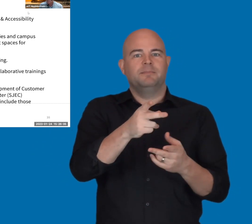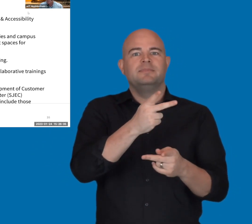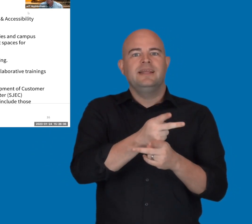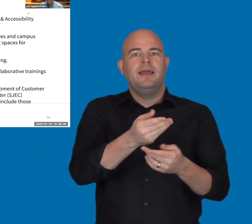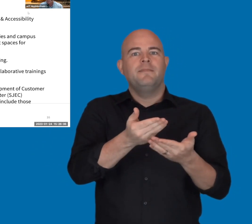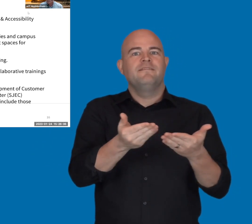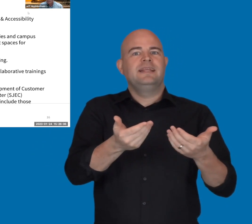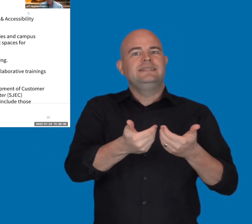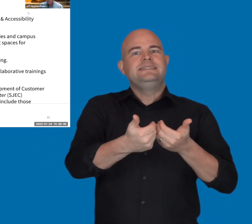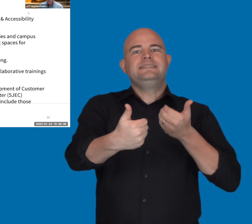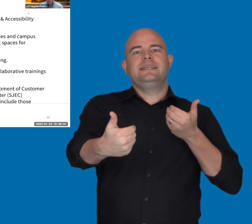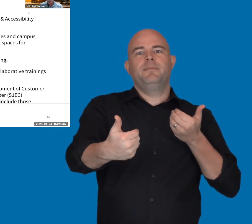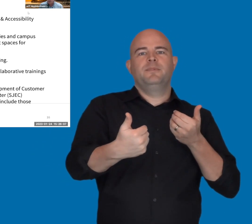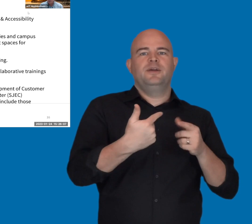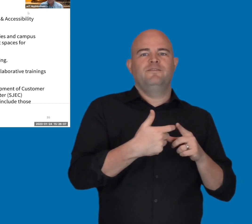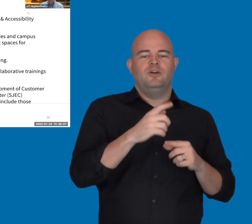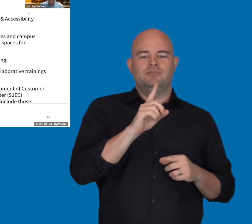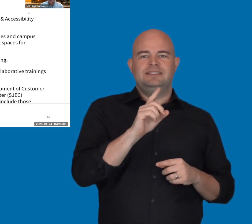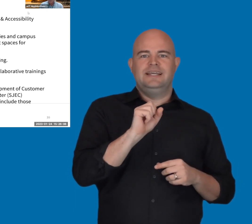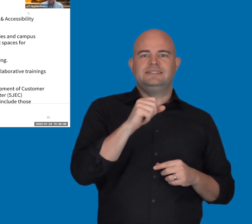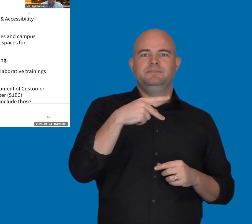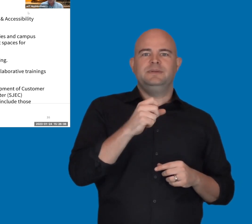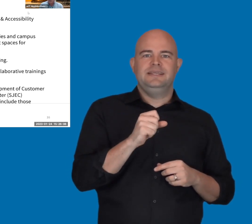Our information technology services,